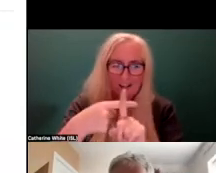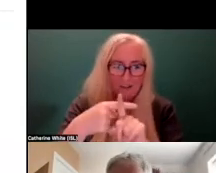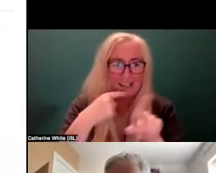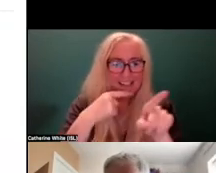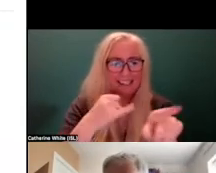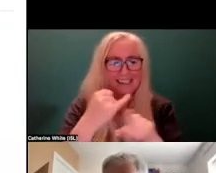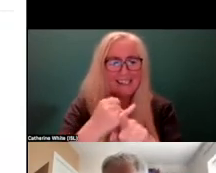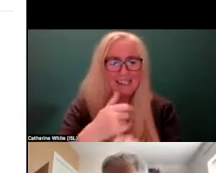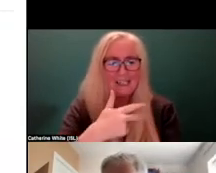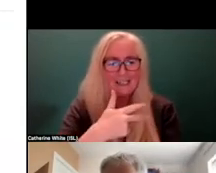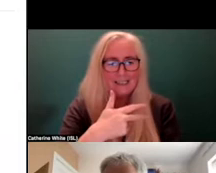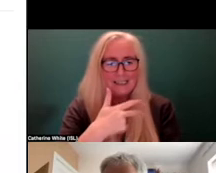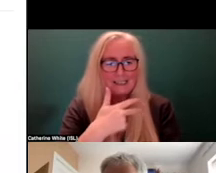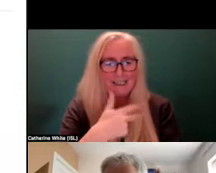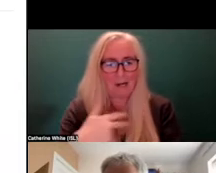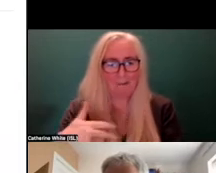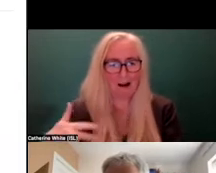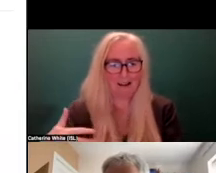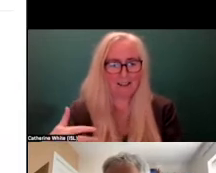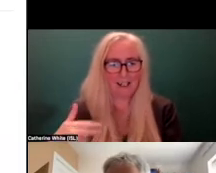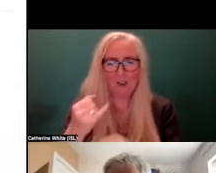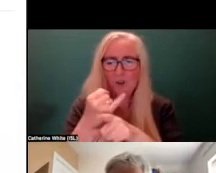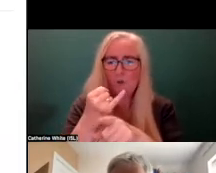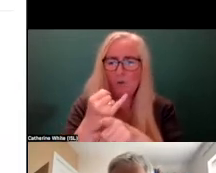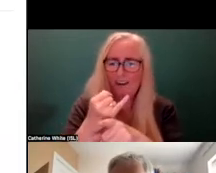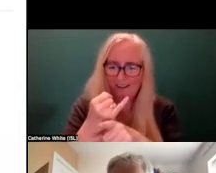One is a school in Denmark, and it's a school with no classrooms.